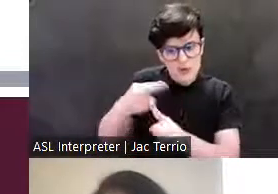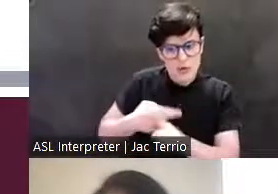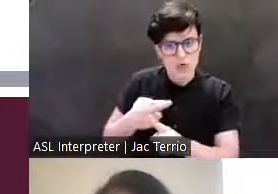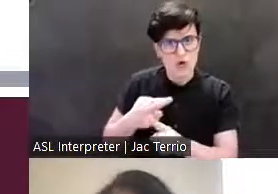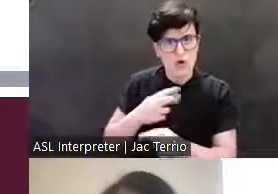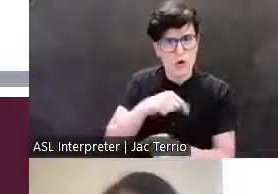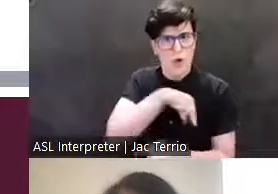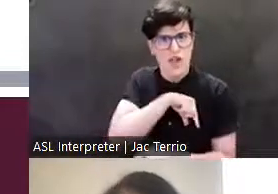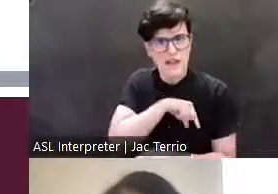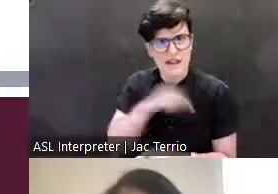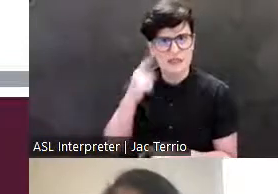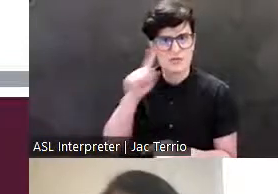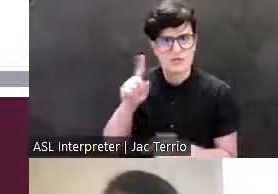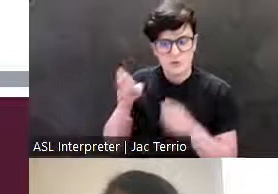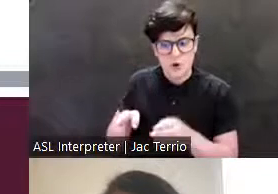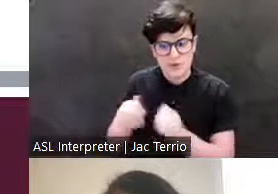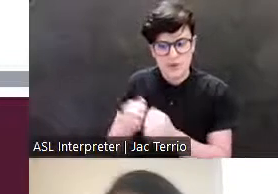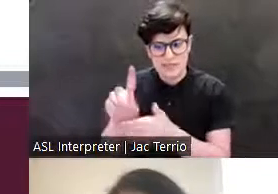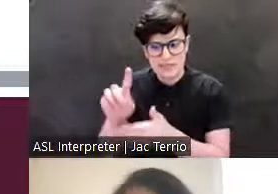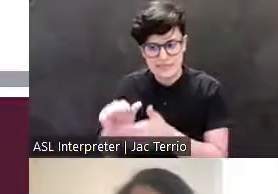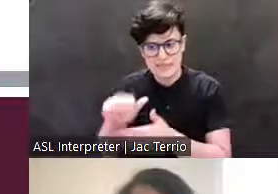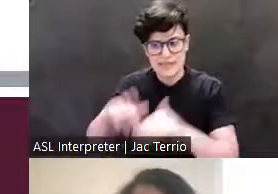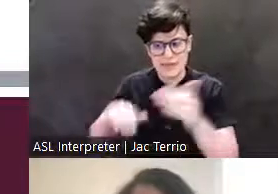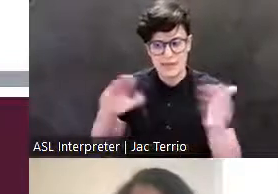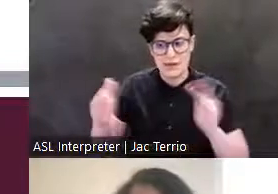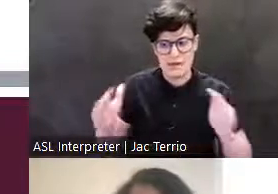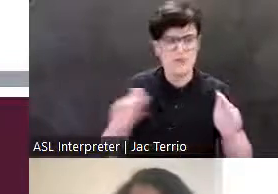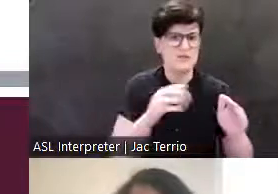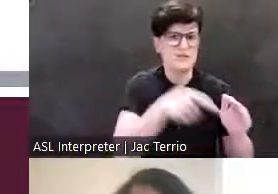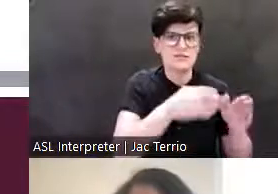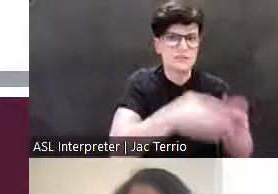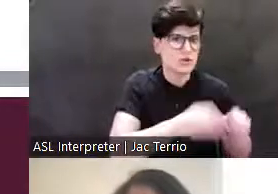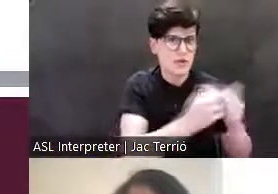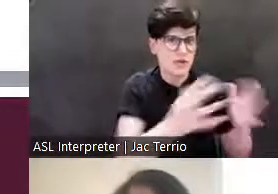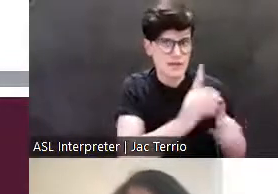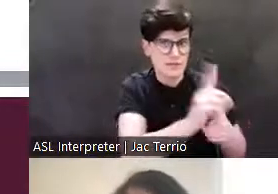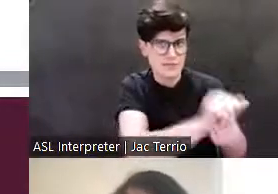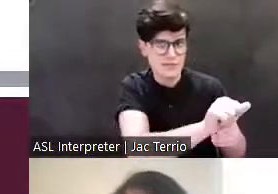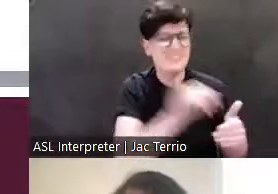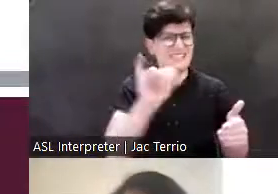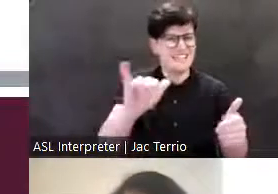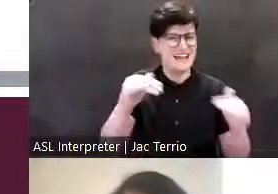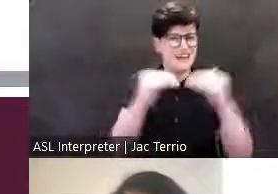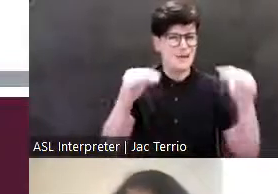then for a person without a disability, that would be discrimination. Also certain sources of income.